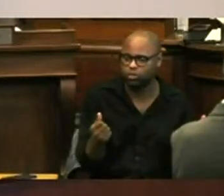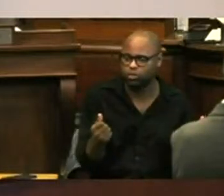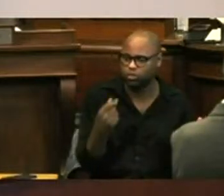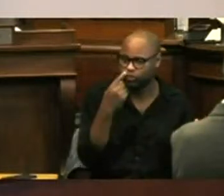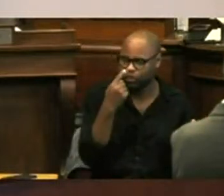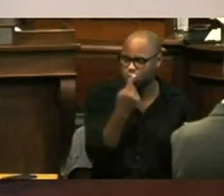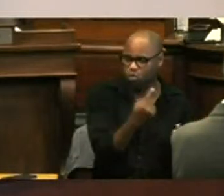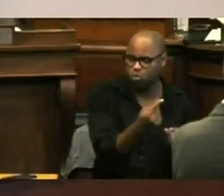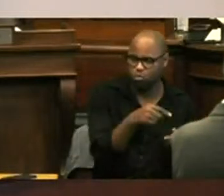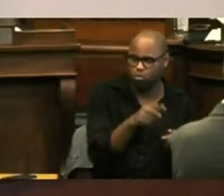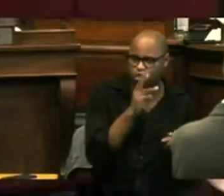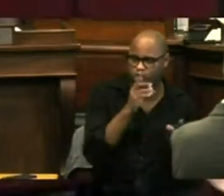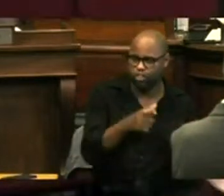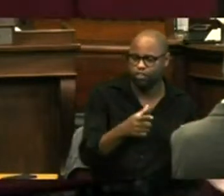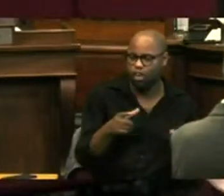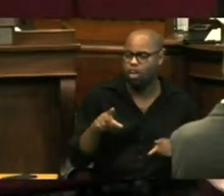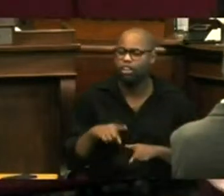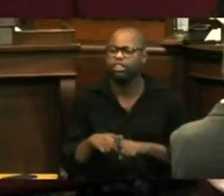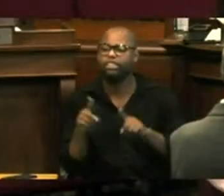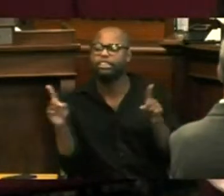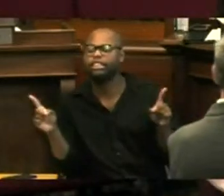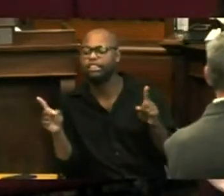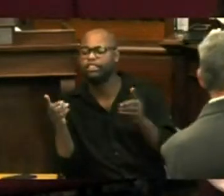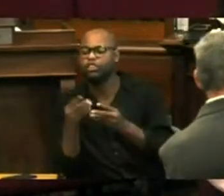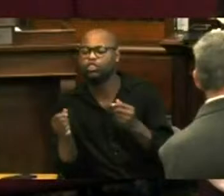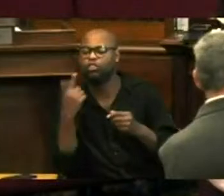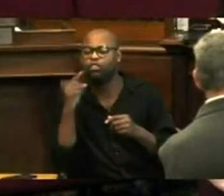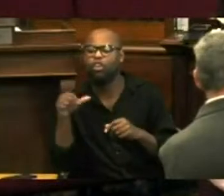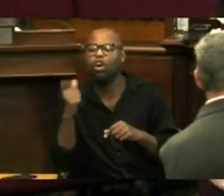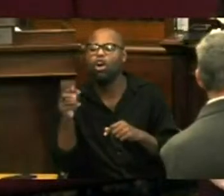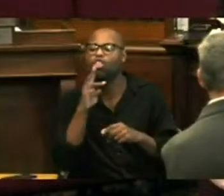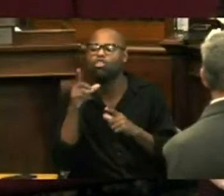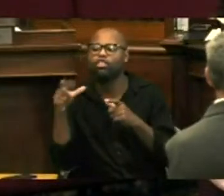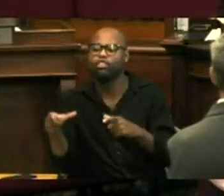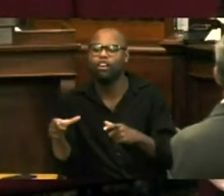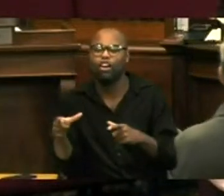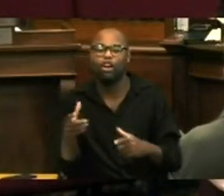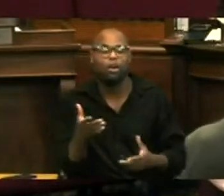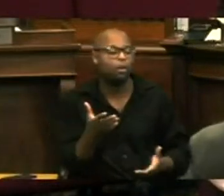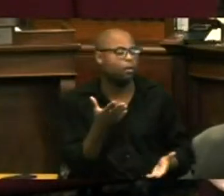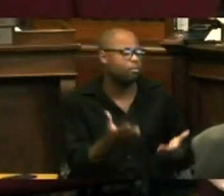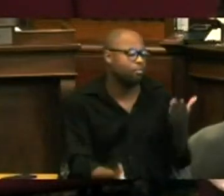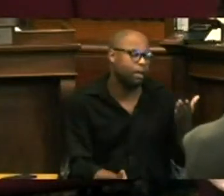any option where we would choose one solution for one reservoir